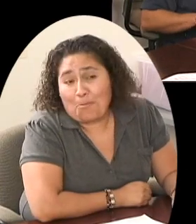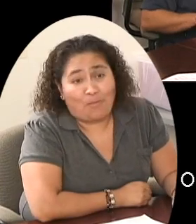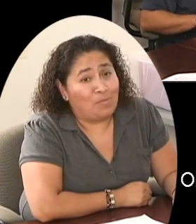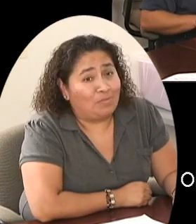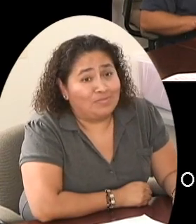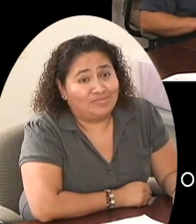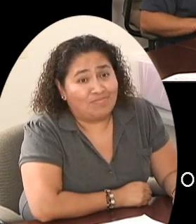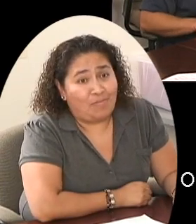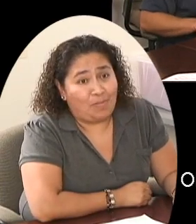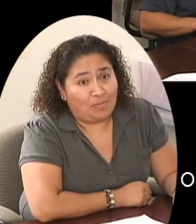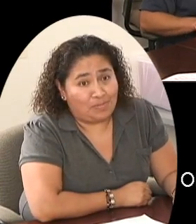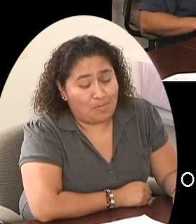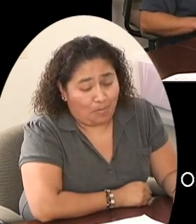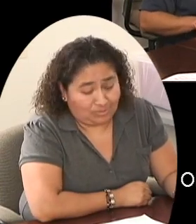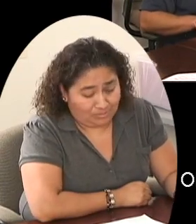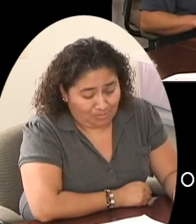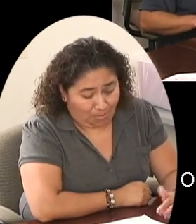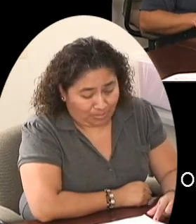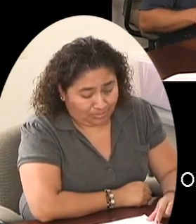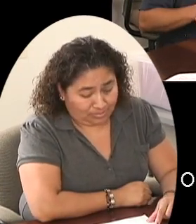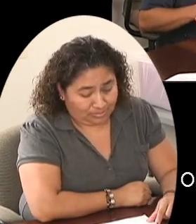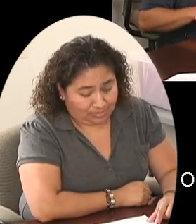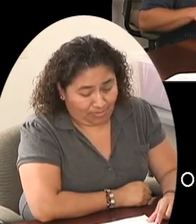Okay, fine.